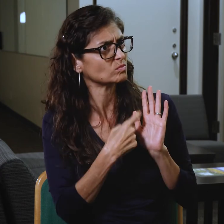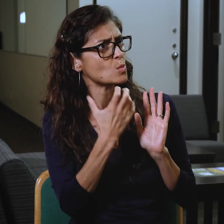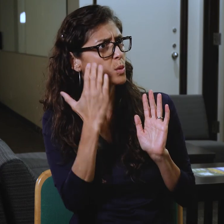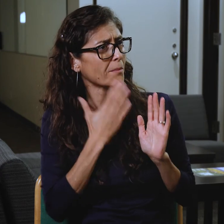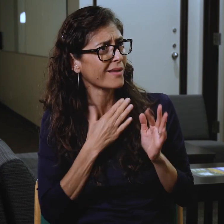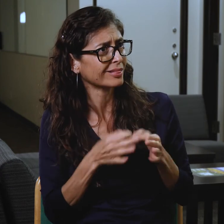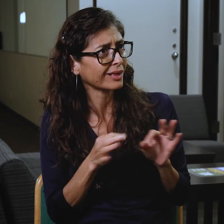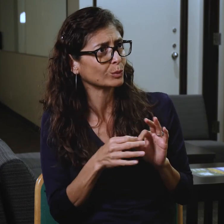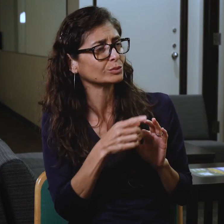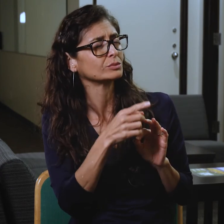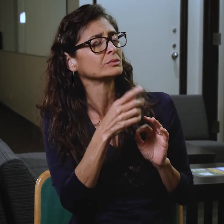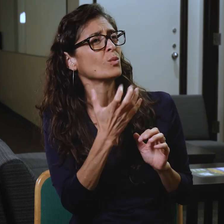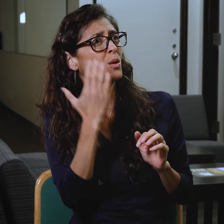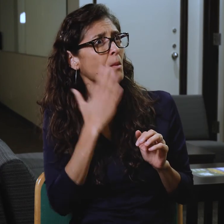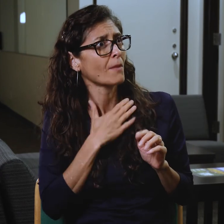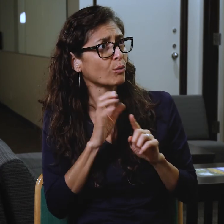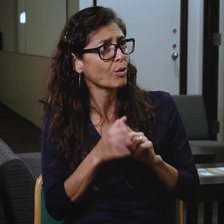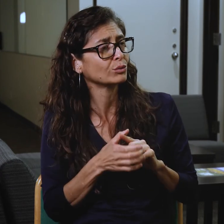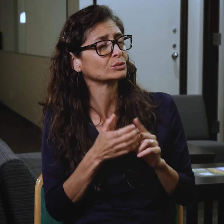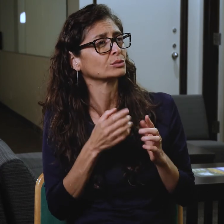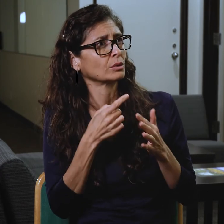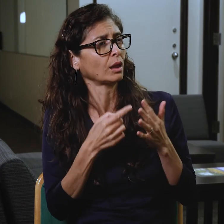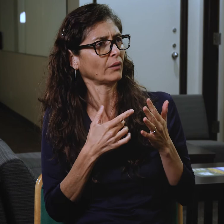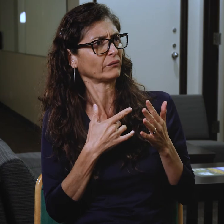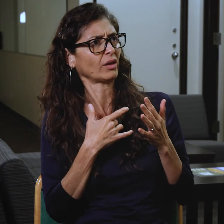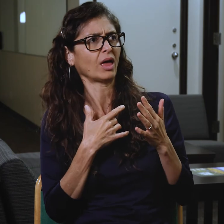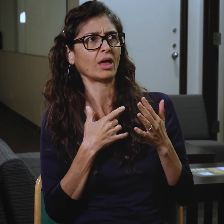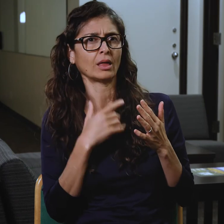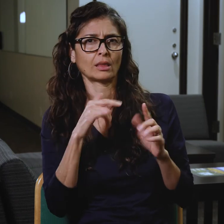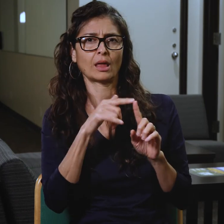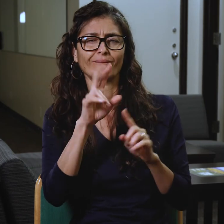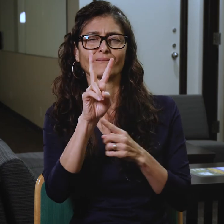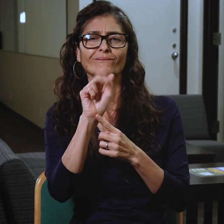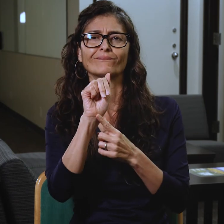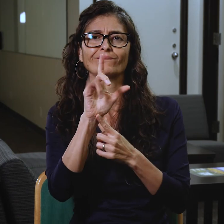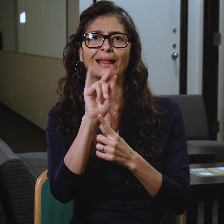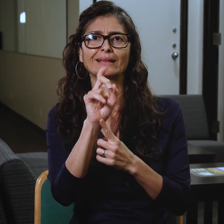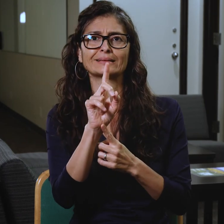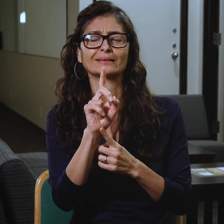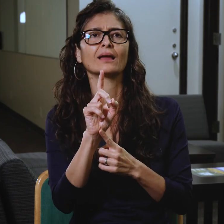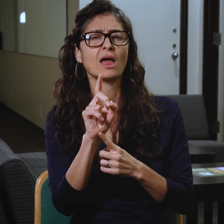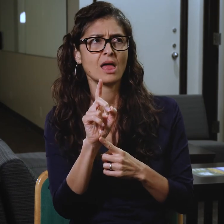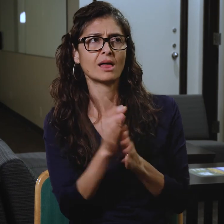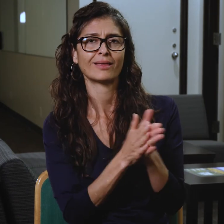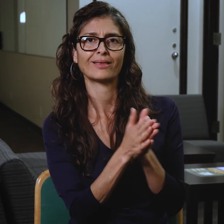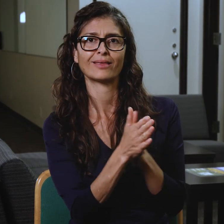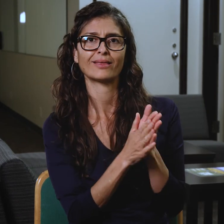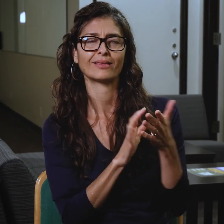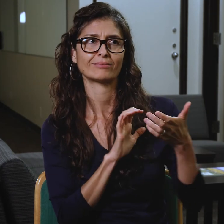to know their language and culture, they feel validated.